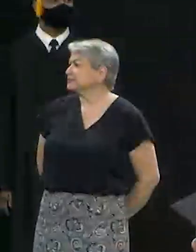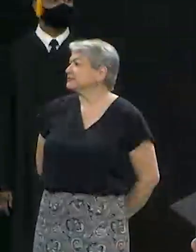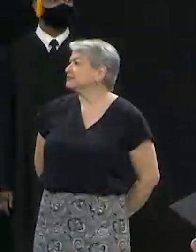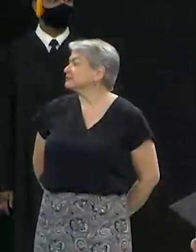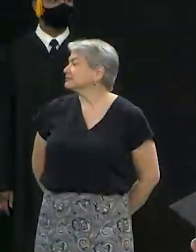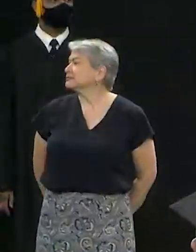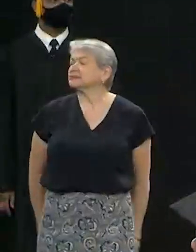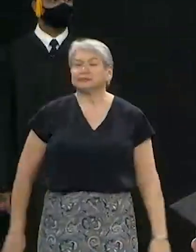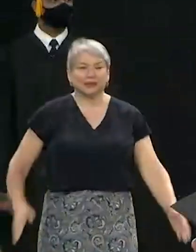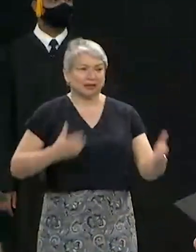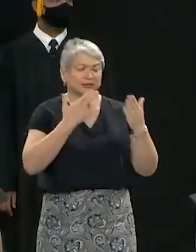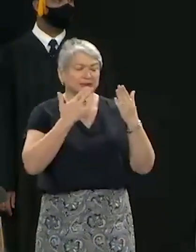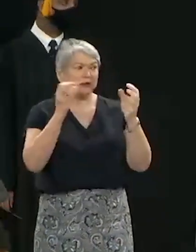Thank you. You may be seated.